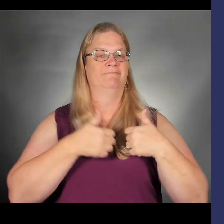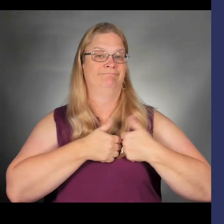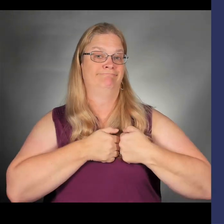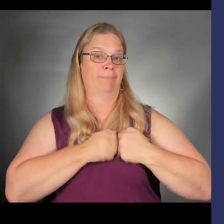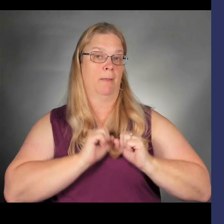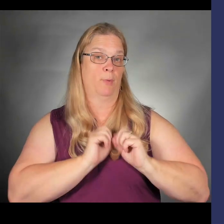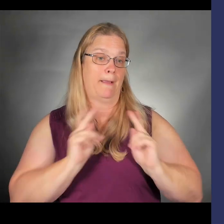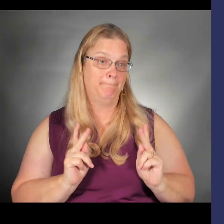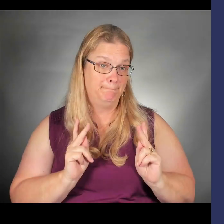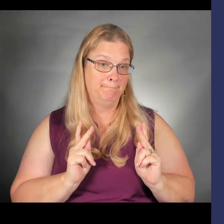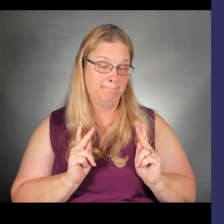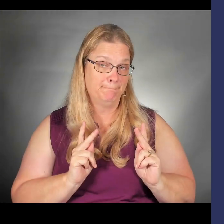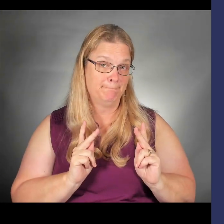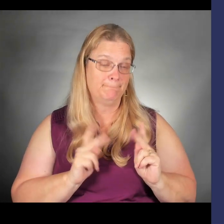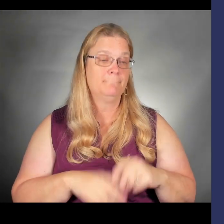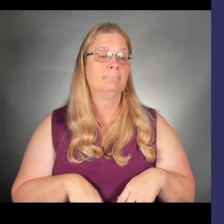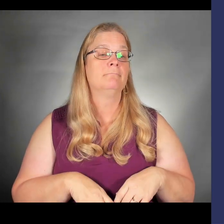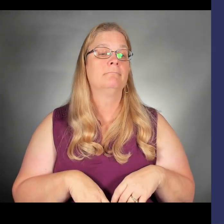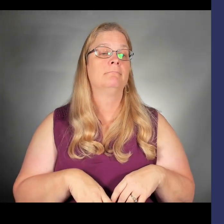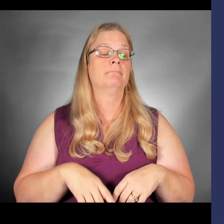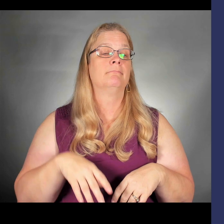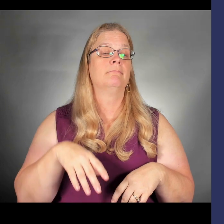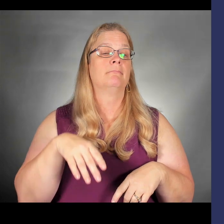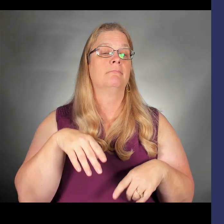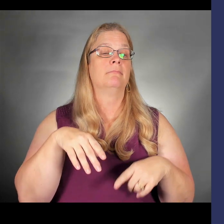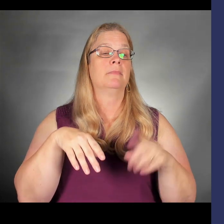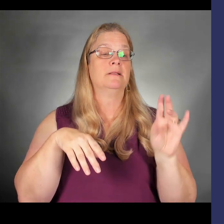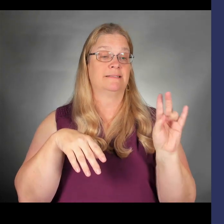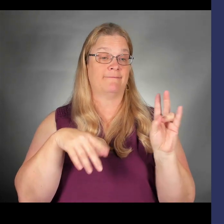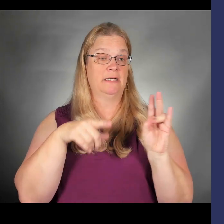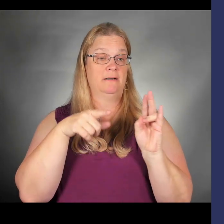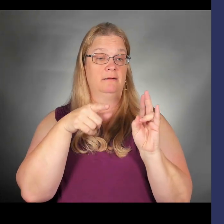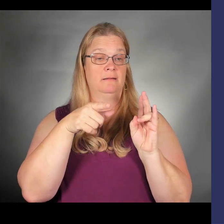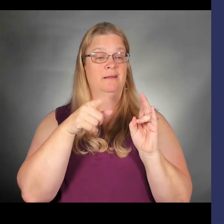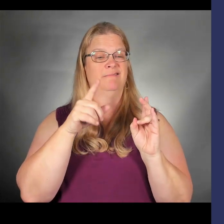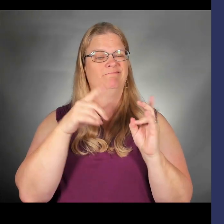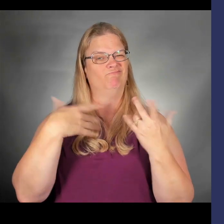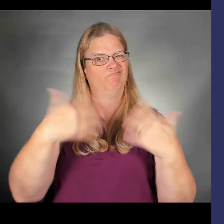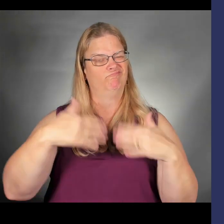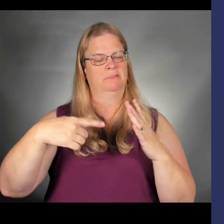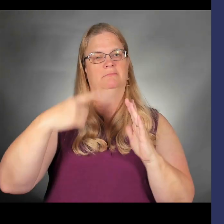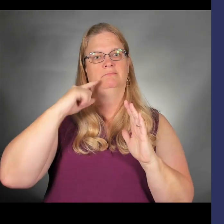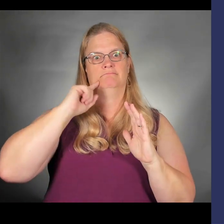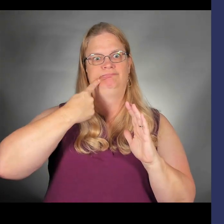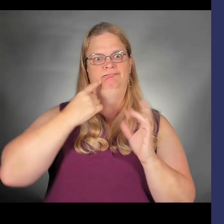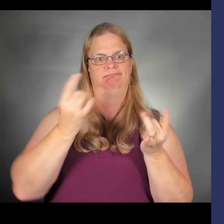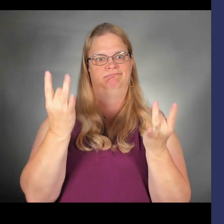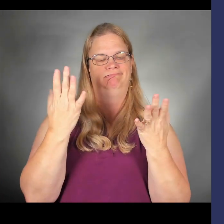In addition to the aforementioned ones: also we have a romantic break up.